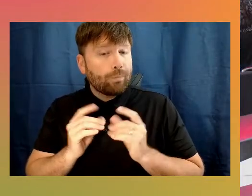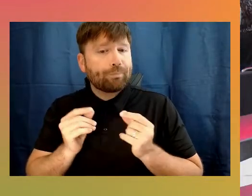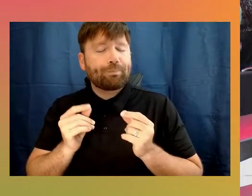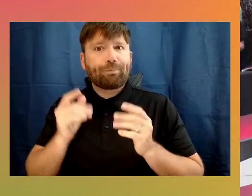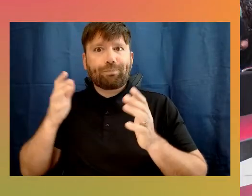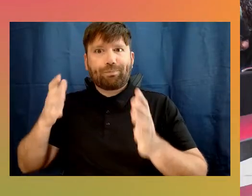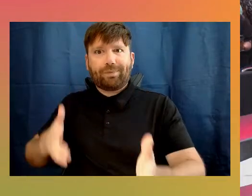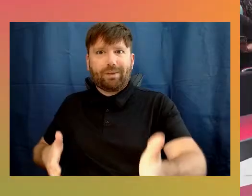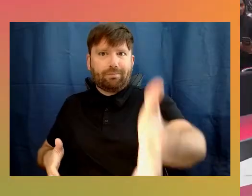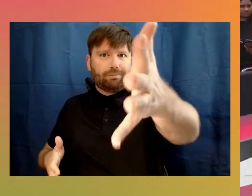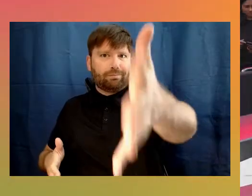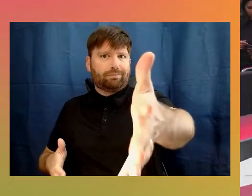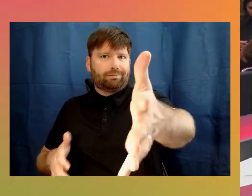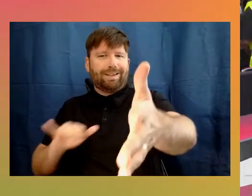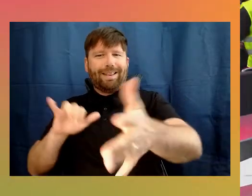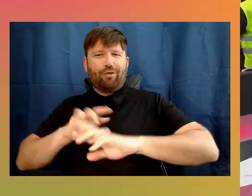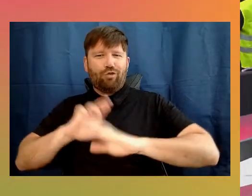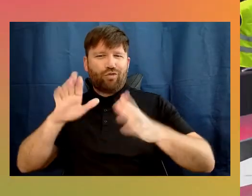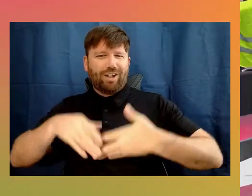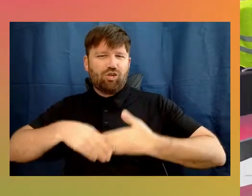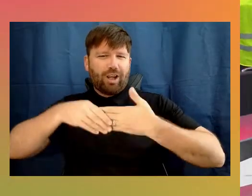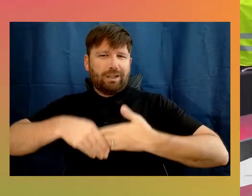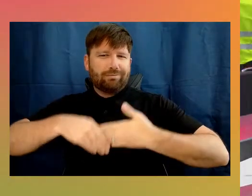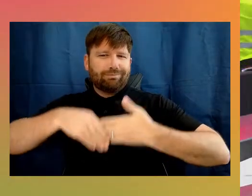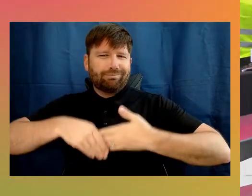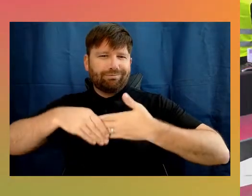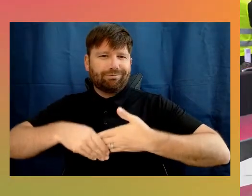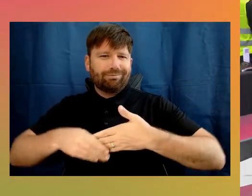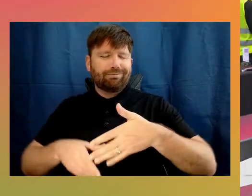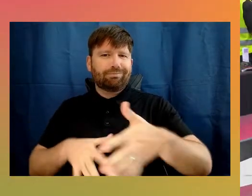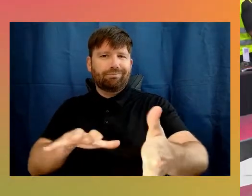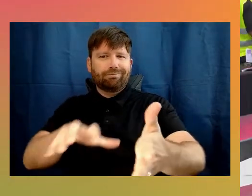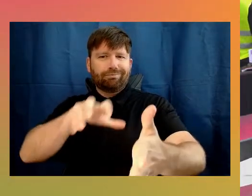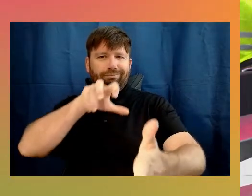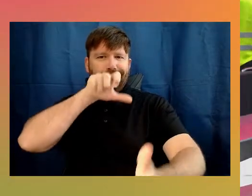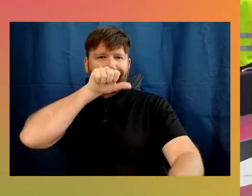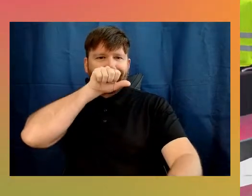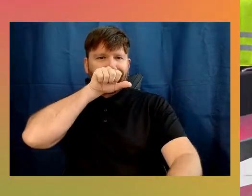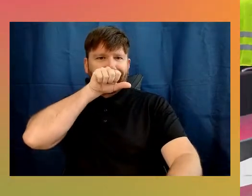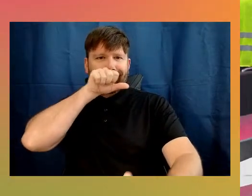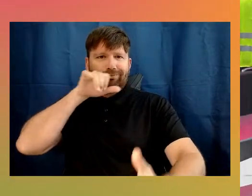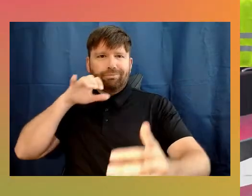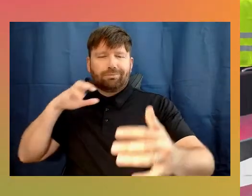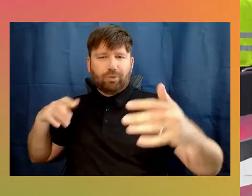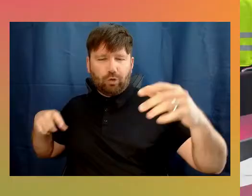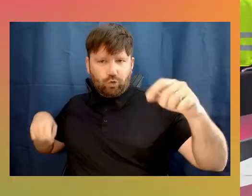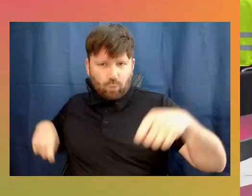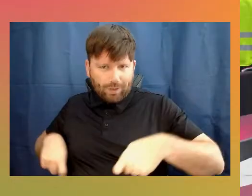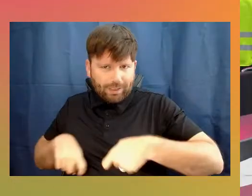IF YOU ARE LOOKING FOR MORE,